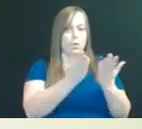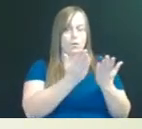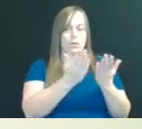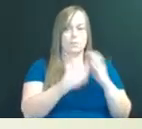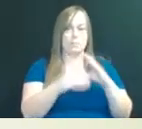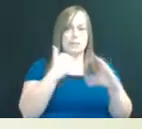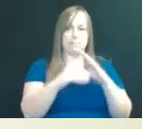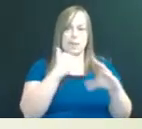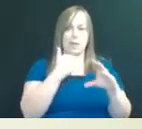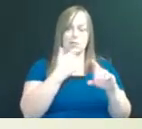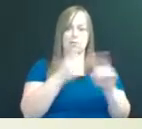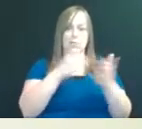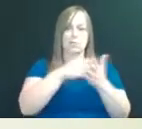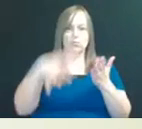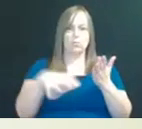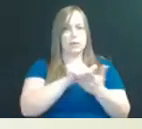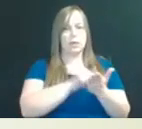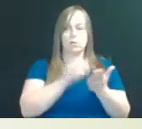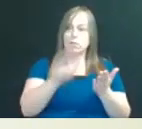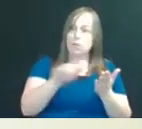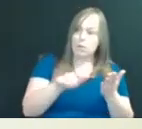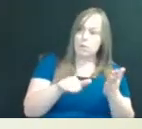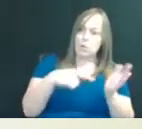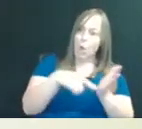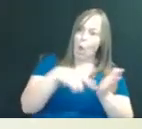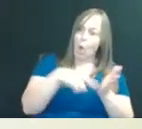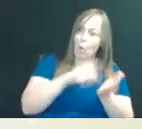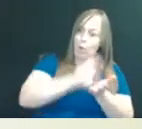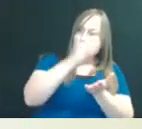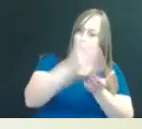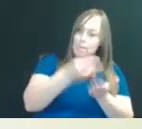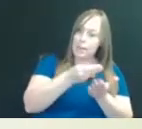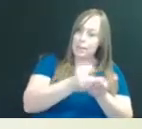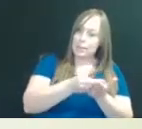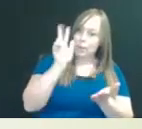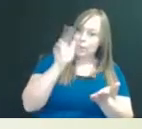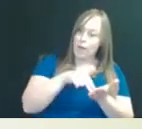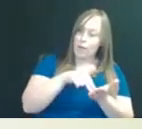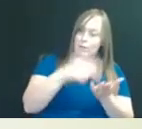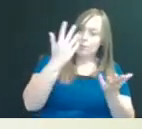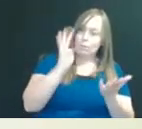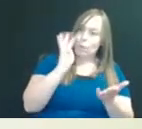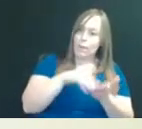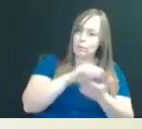from student accounts saying. Hey, you owe us 3,000 or $4,000 for tuition